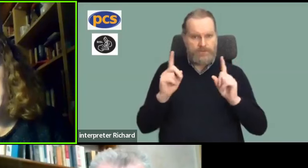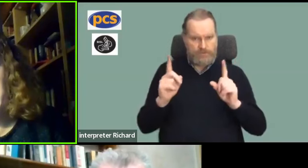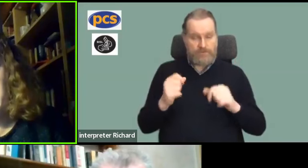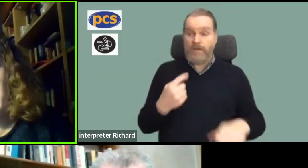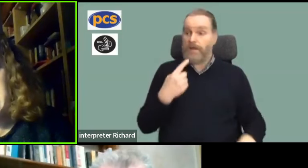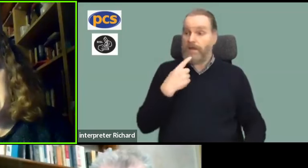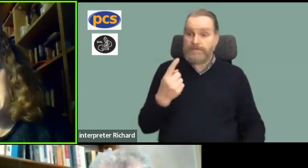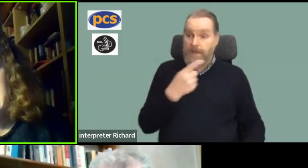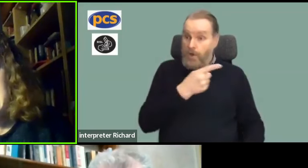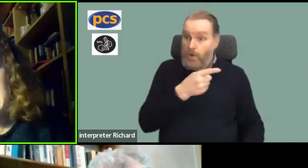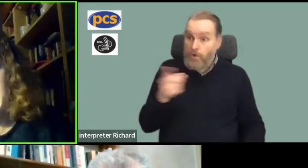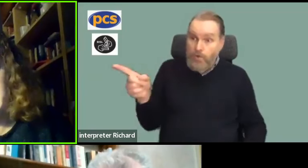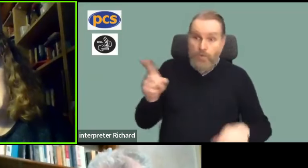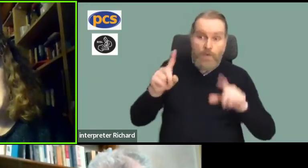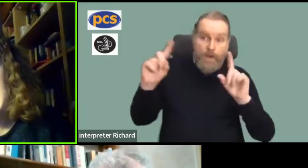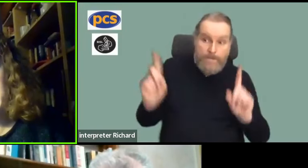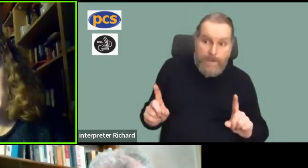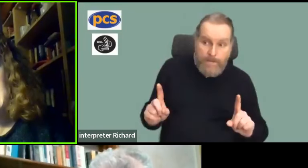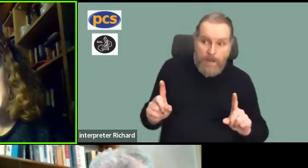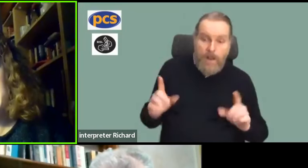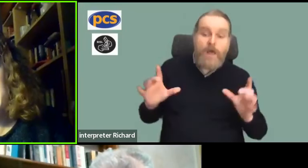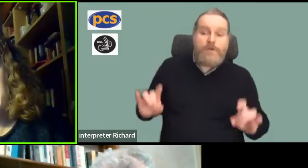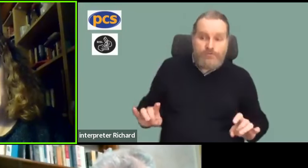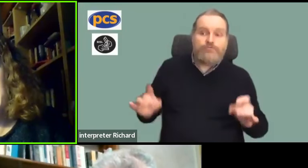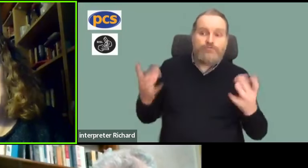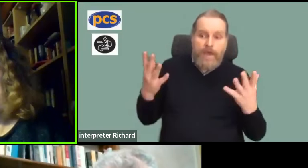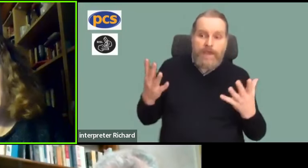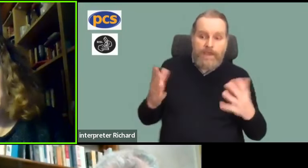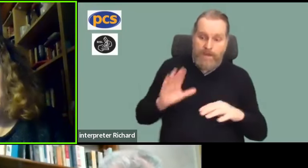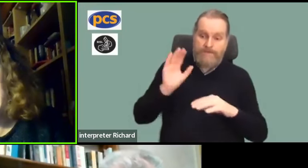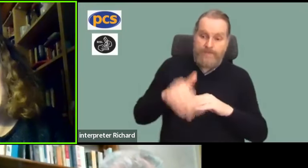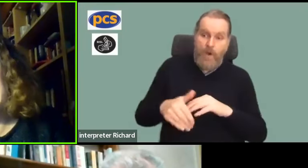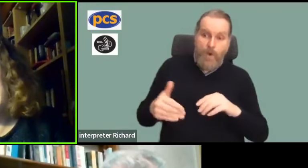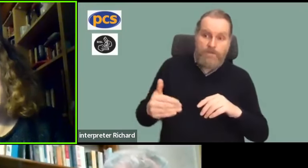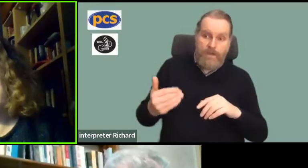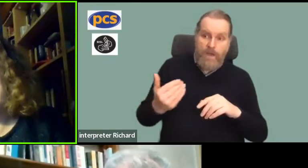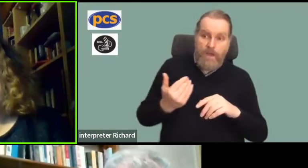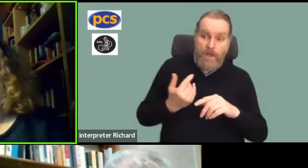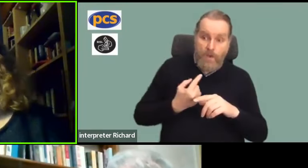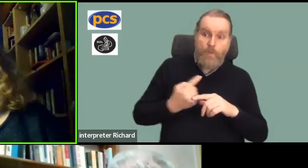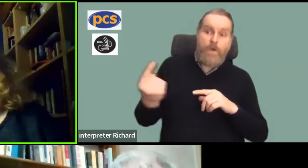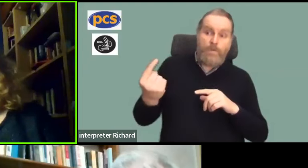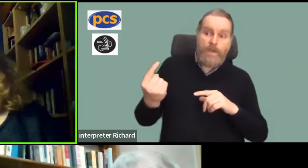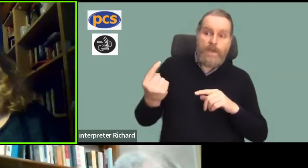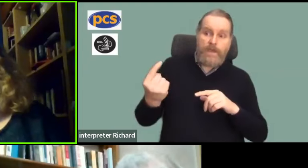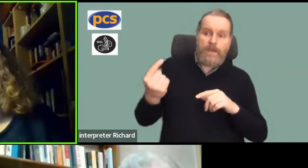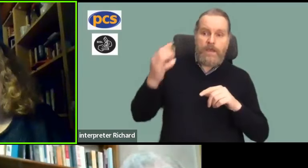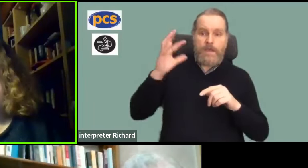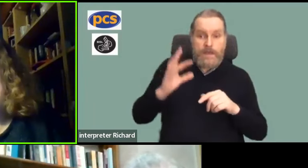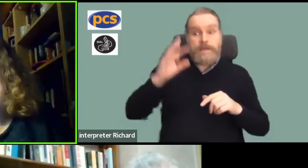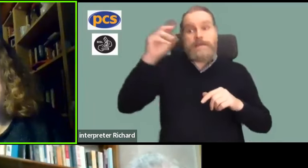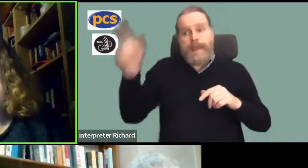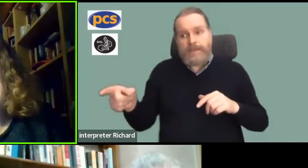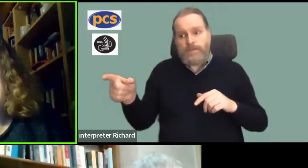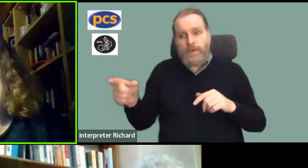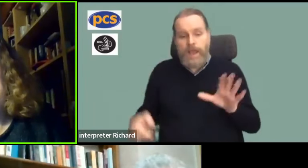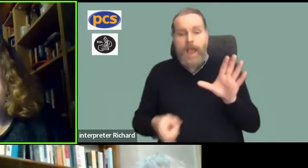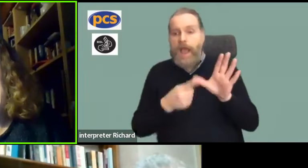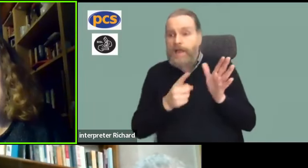management is sending management is sending out guidance is sending out guidance. That states that staff That states that staff strike in more than one week, because cannot take annual annual leave from the annual leave from the following week.